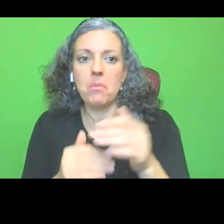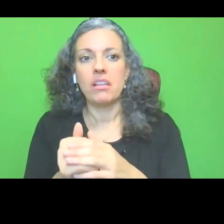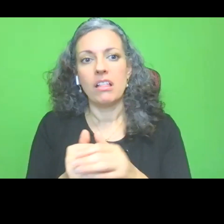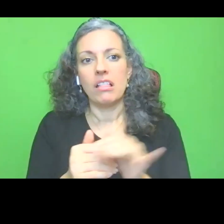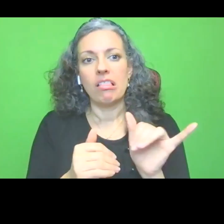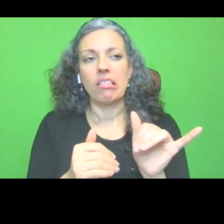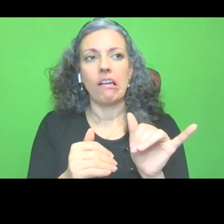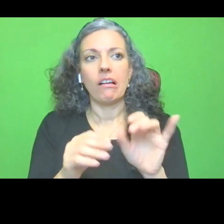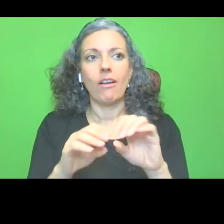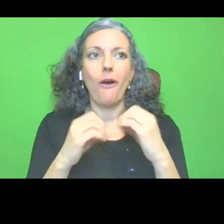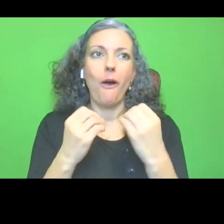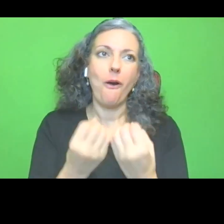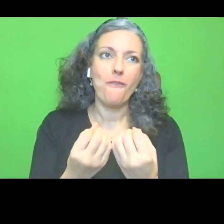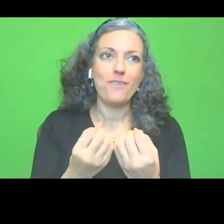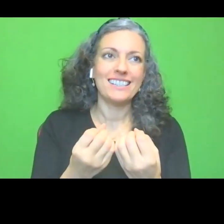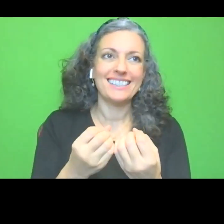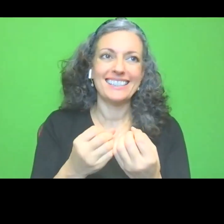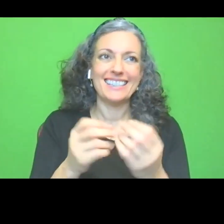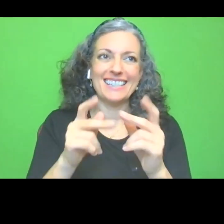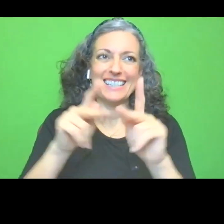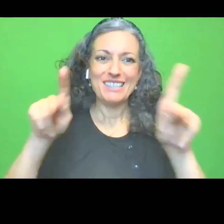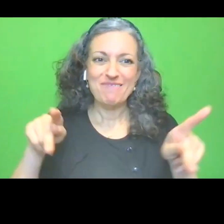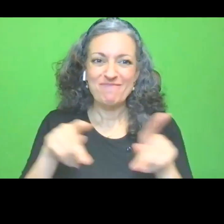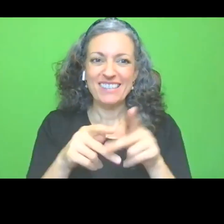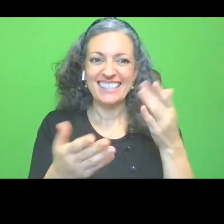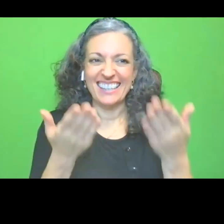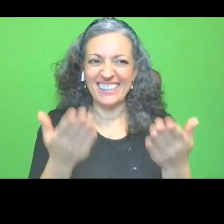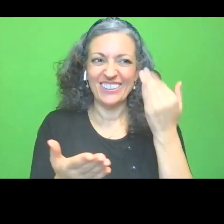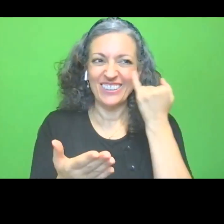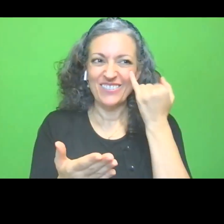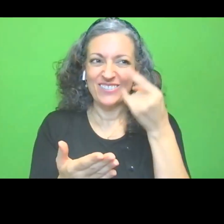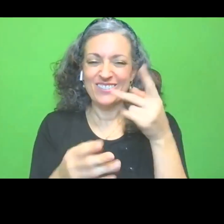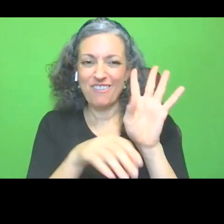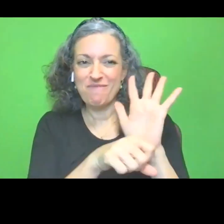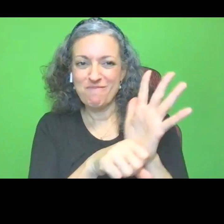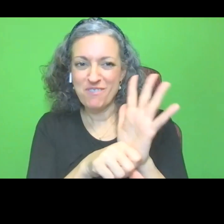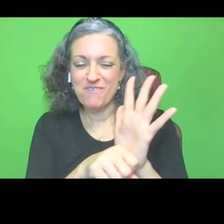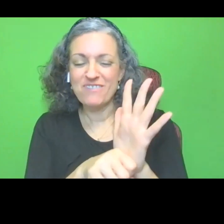myself for referencing that movie, I don't know maybe younger folks like this to, but one of the characters makes a comment